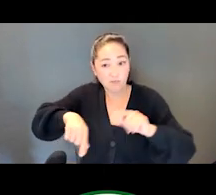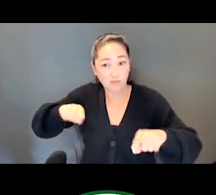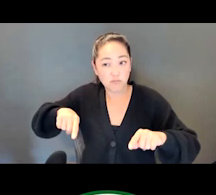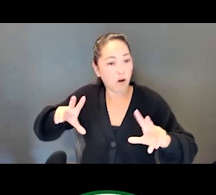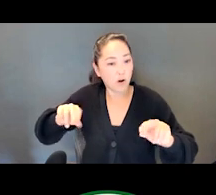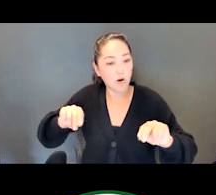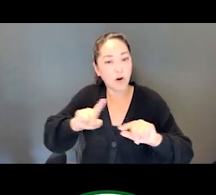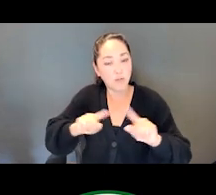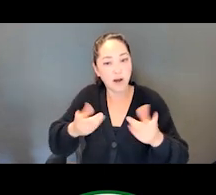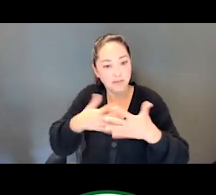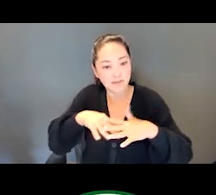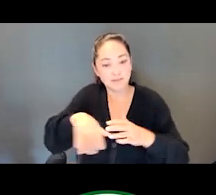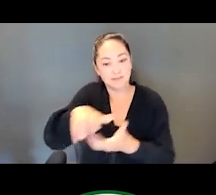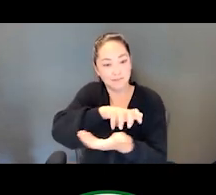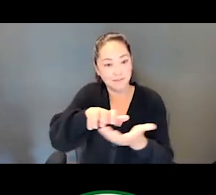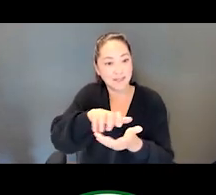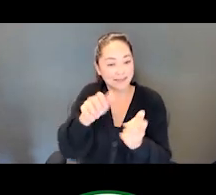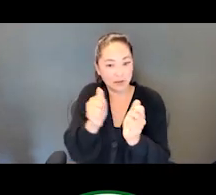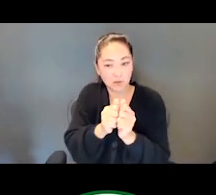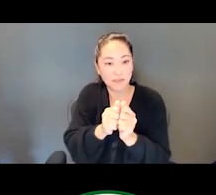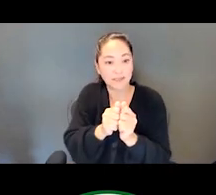are and where the people managing the trails are.